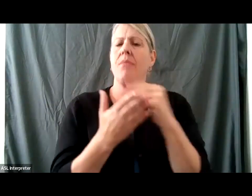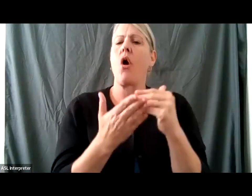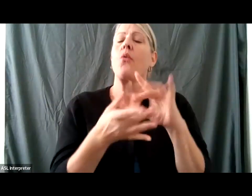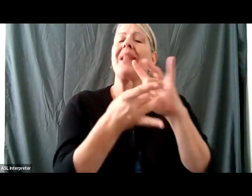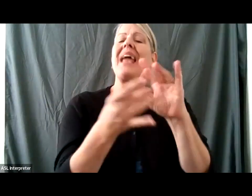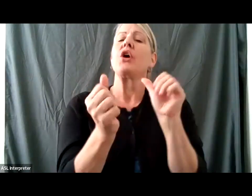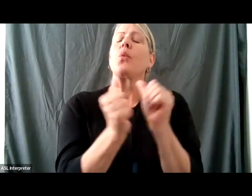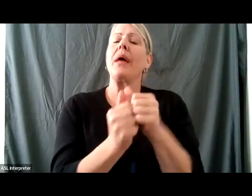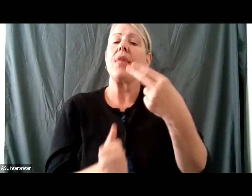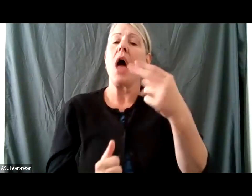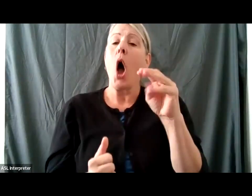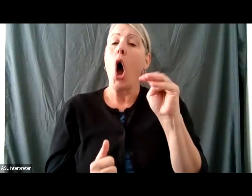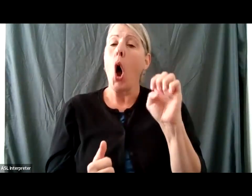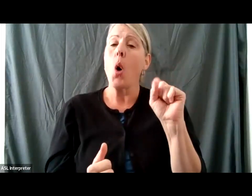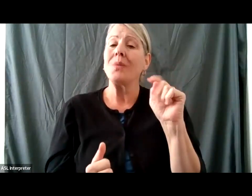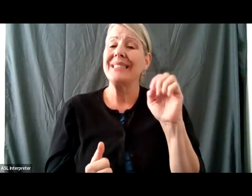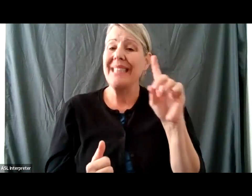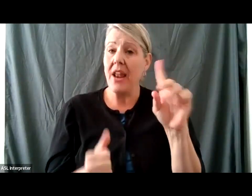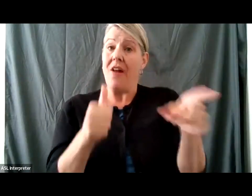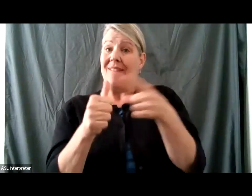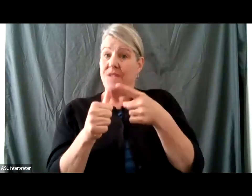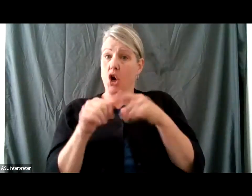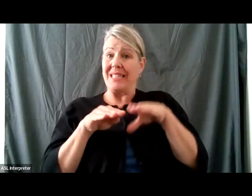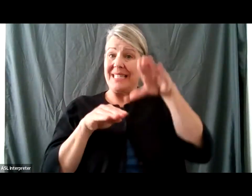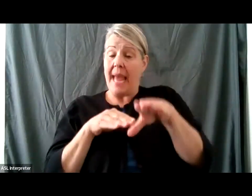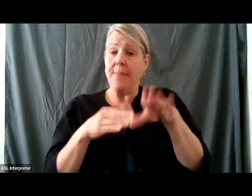So I'll start with discrimination and medical treatment.